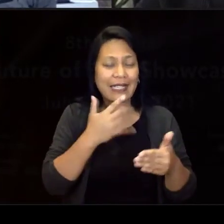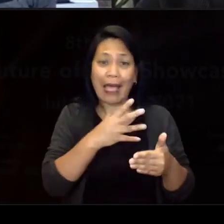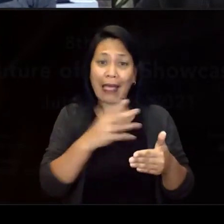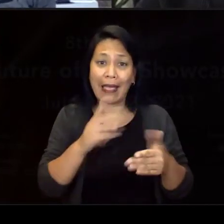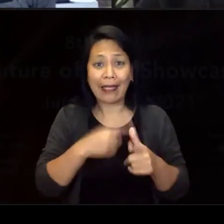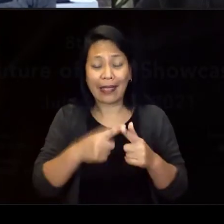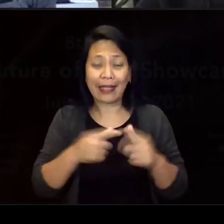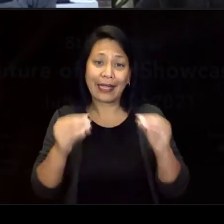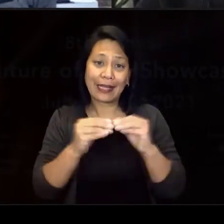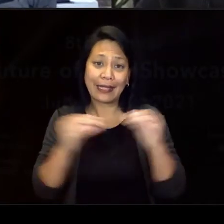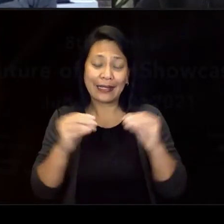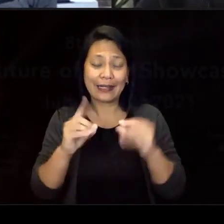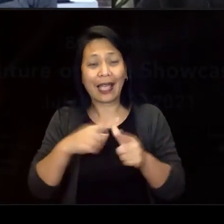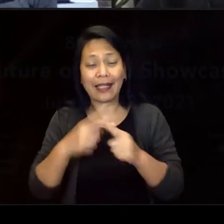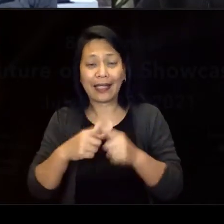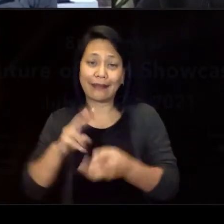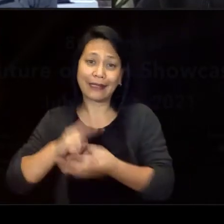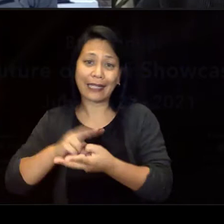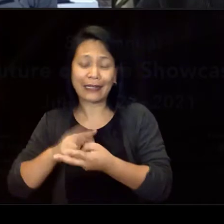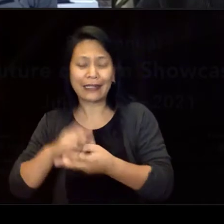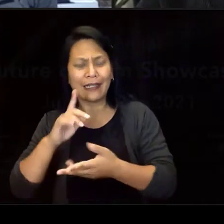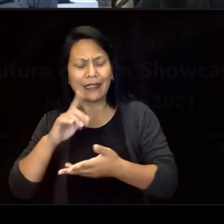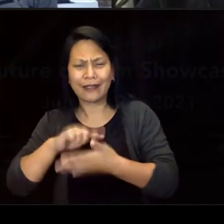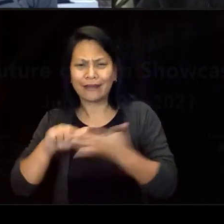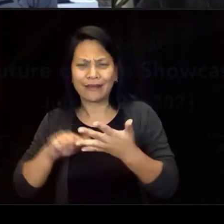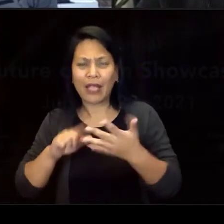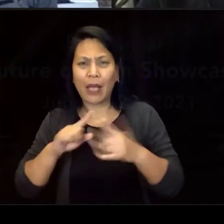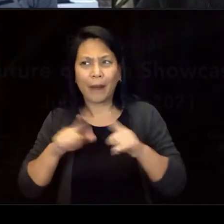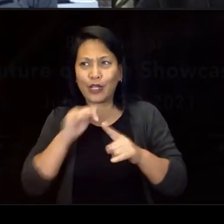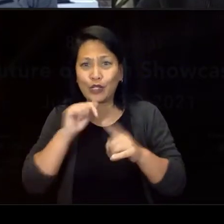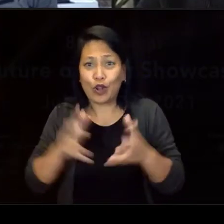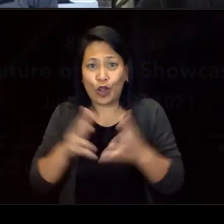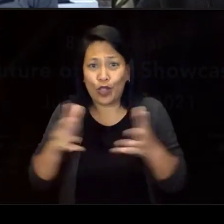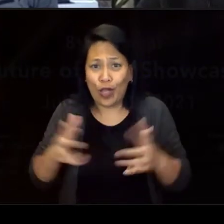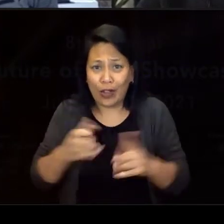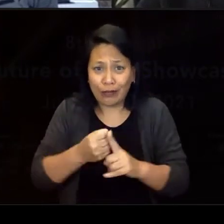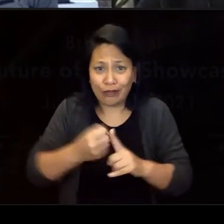And there's not a lot that we, you know, are offered towards that part of the script.